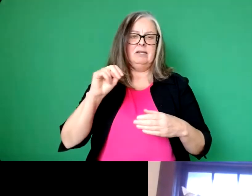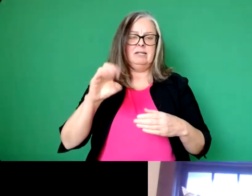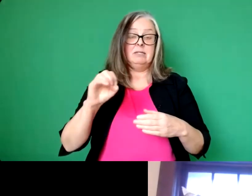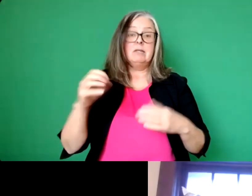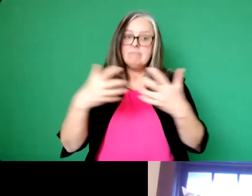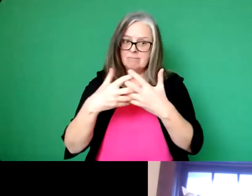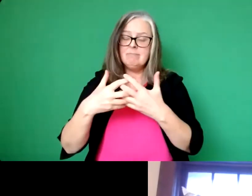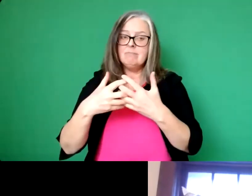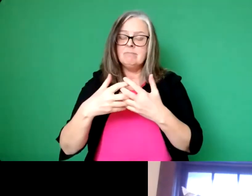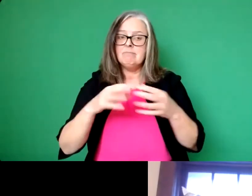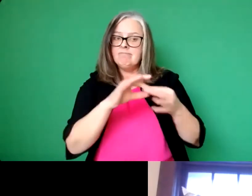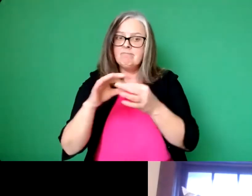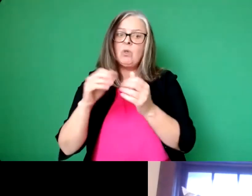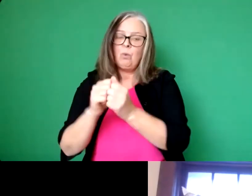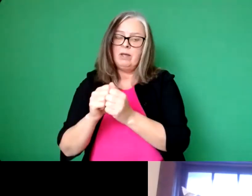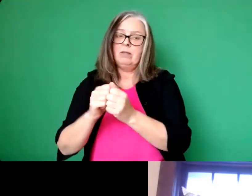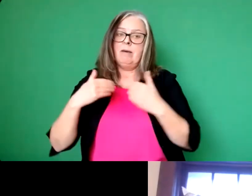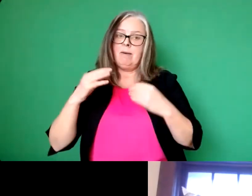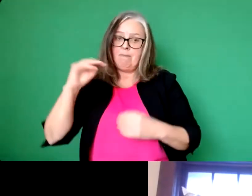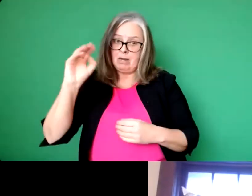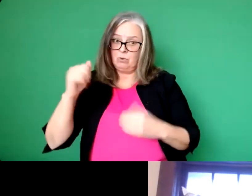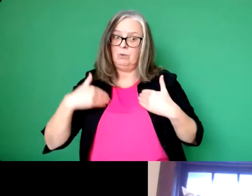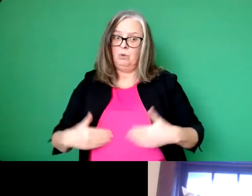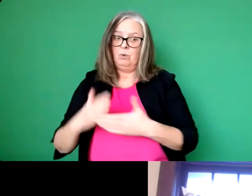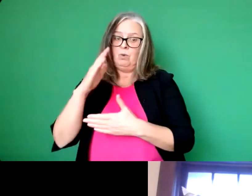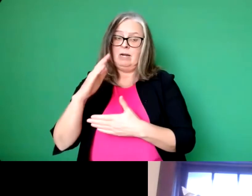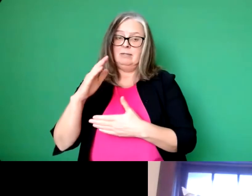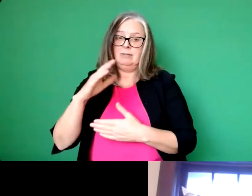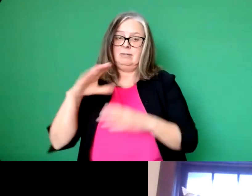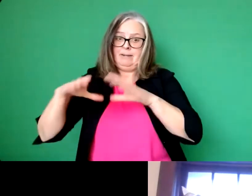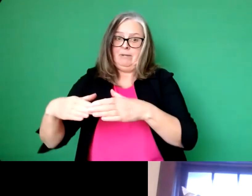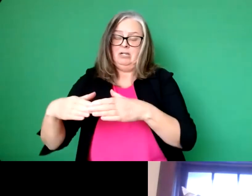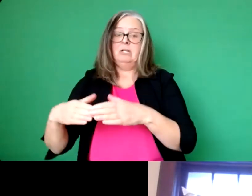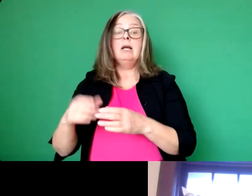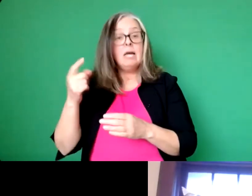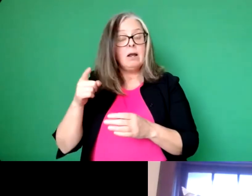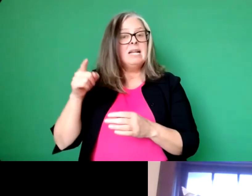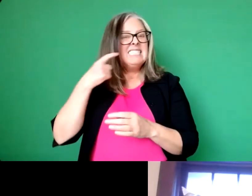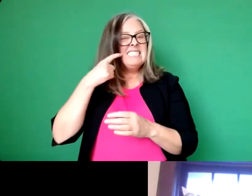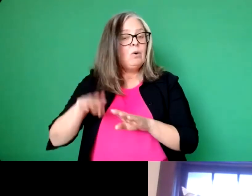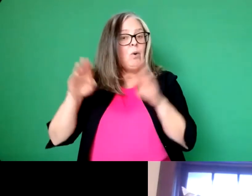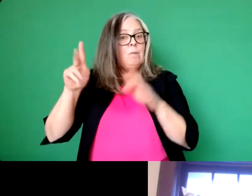at the beginning of karen's presentation she mentioned that it's complaints based in comparison